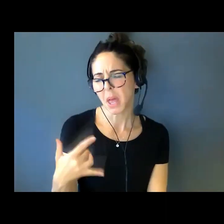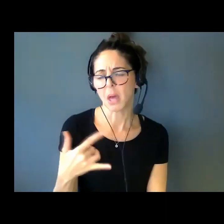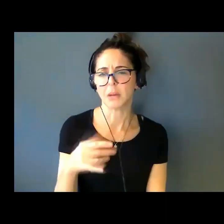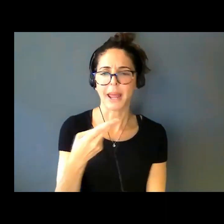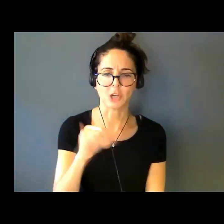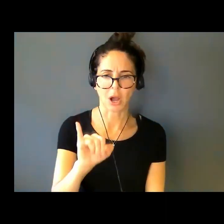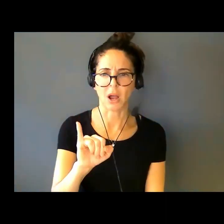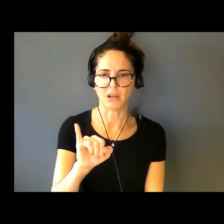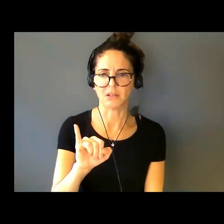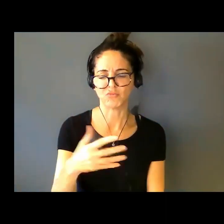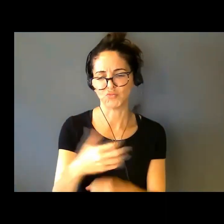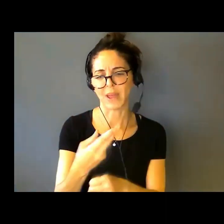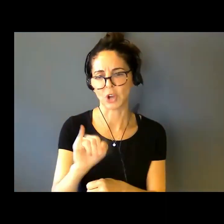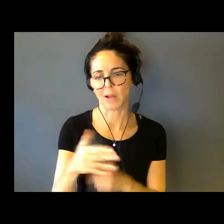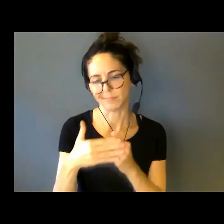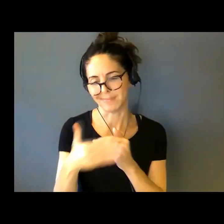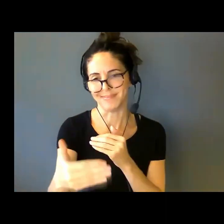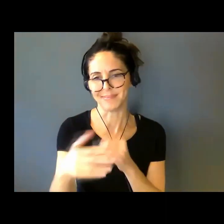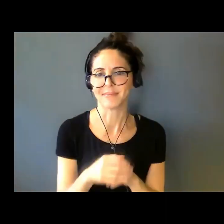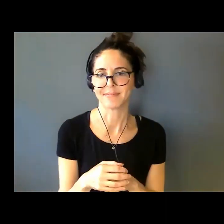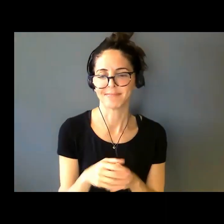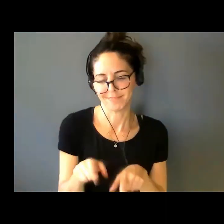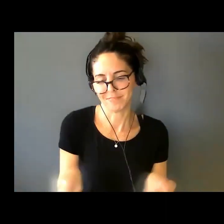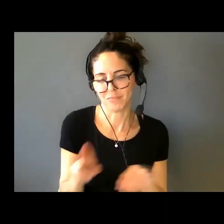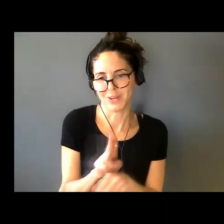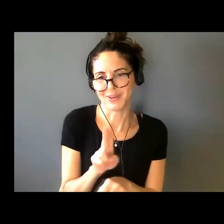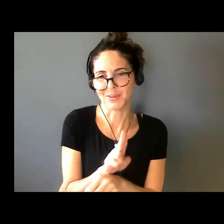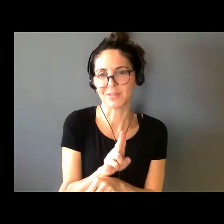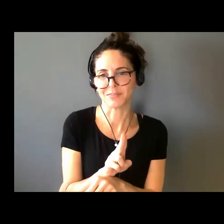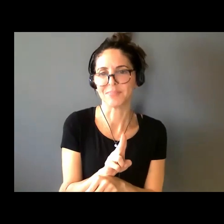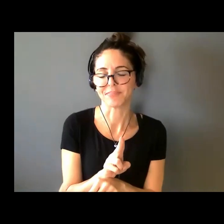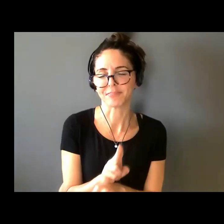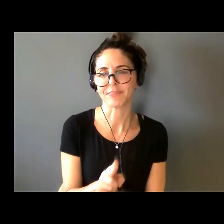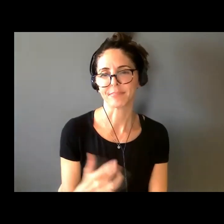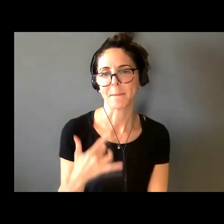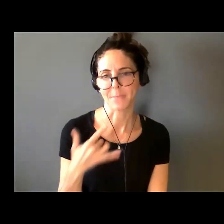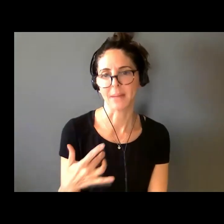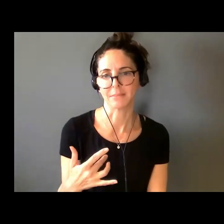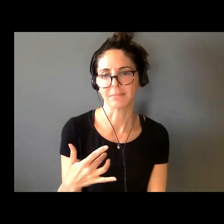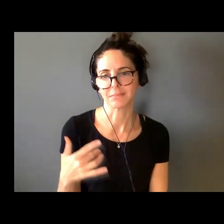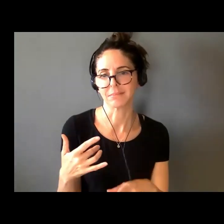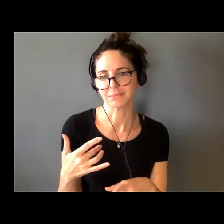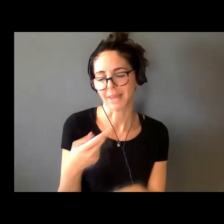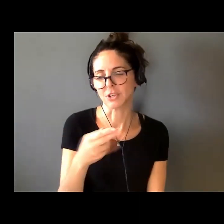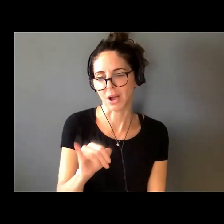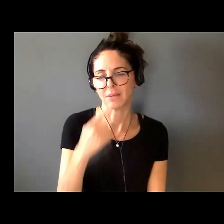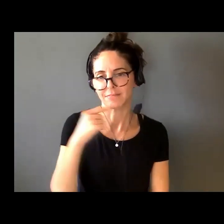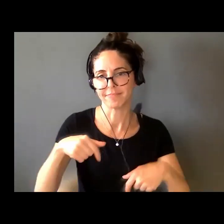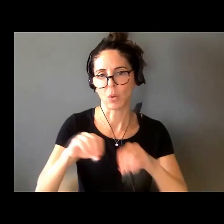and that’s the acronym that we use the most when speaking about our organization. I’m the Inclusive